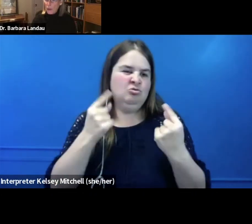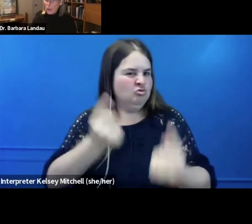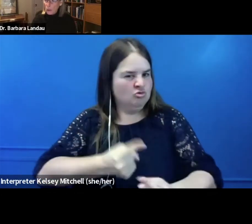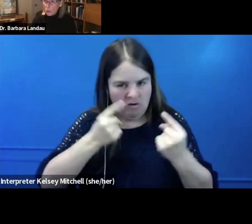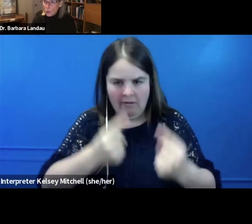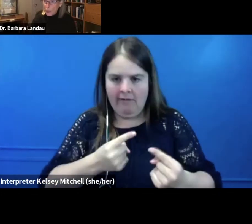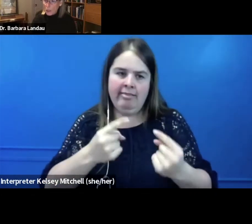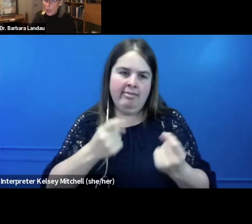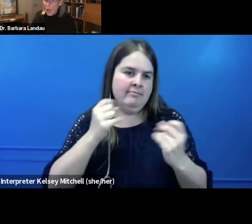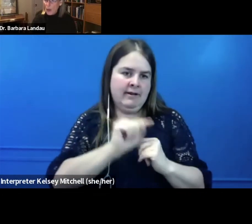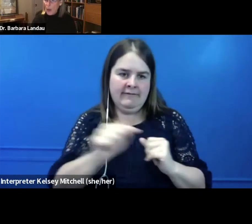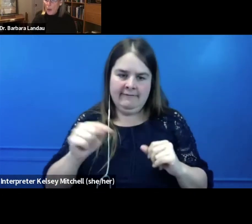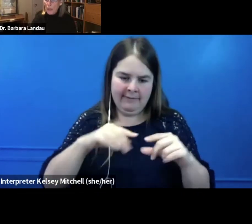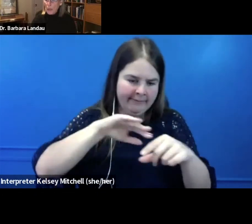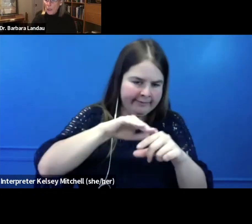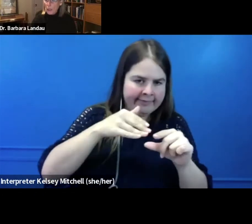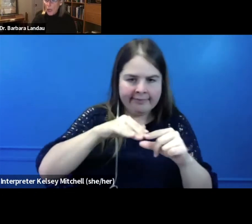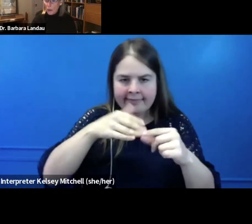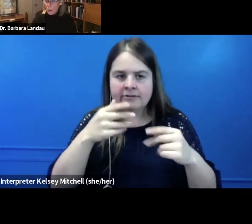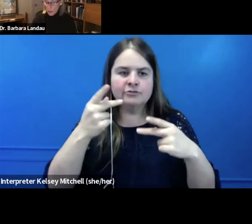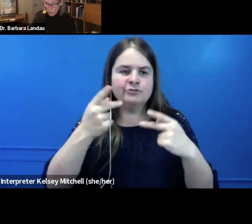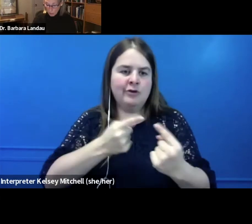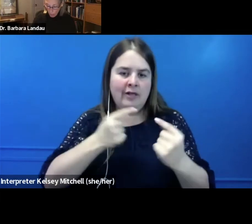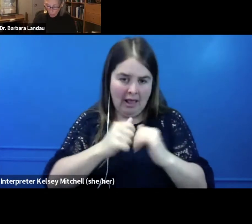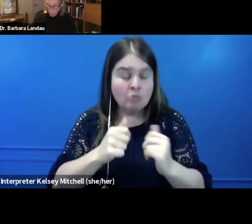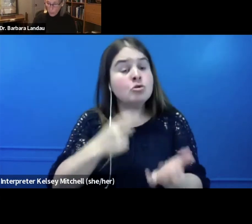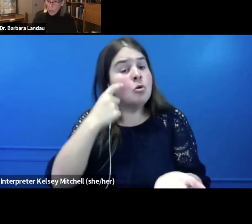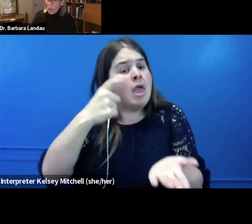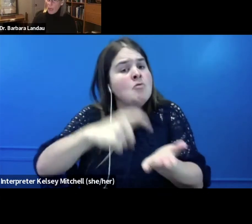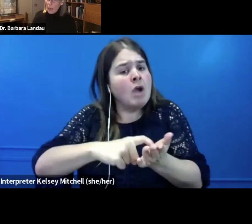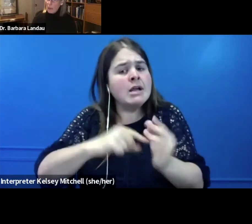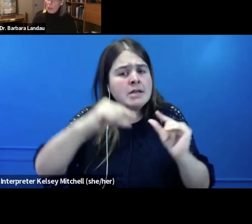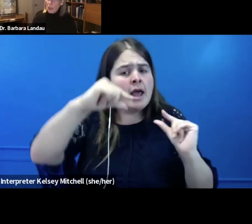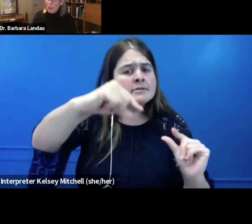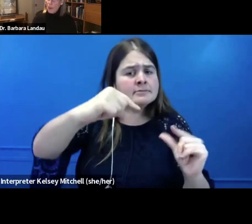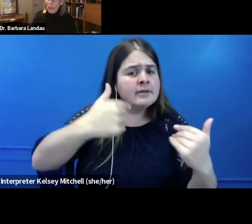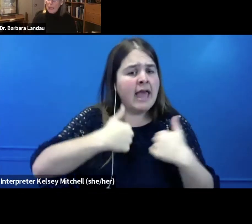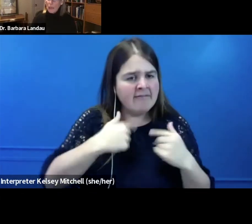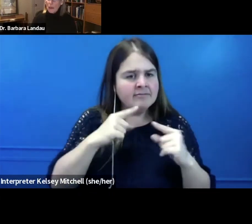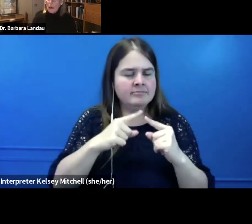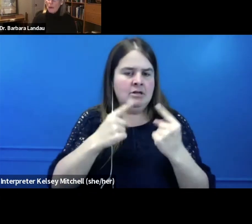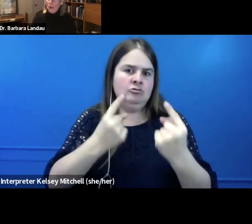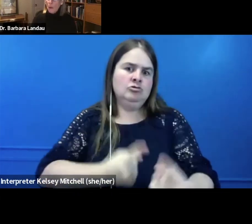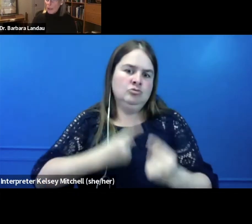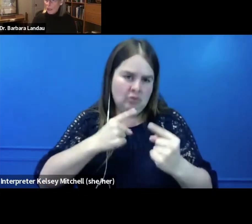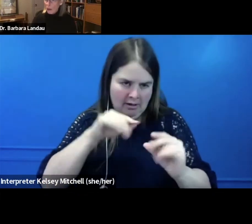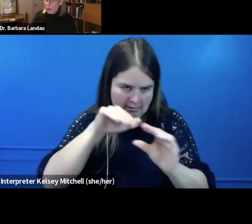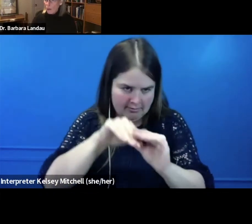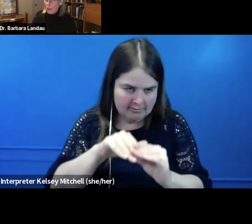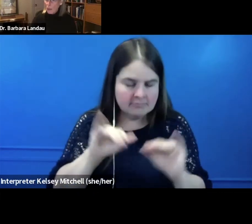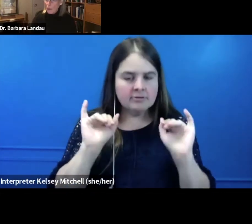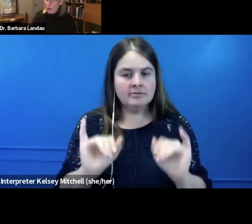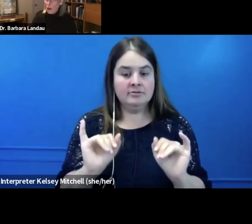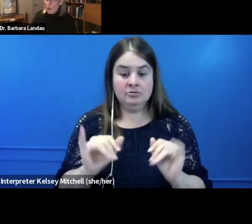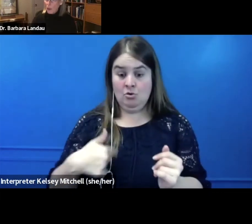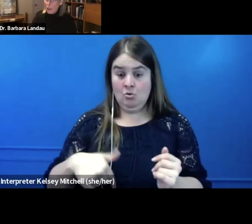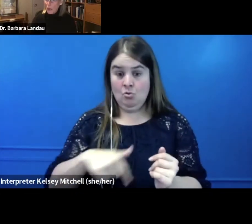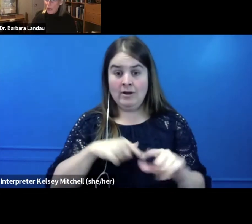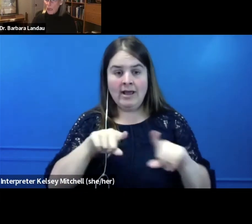tuned to the slot but there's a lot of noise it was at this point in our working on